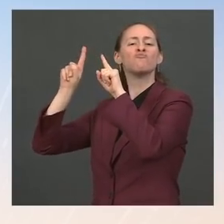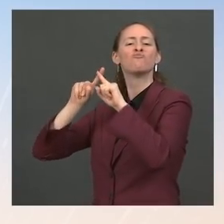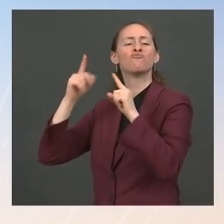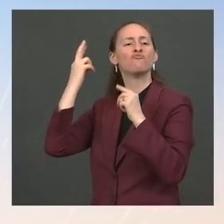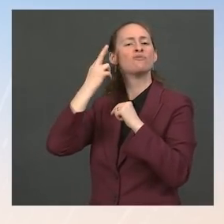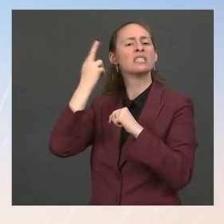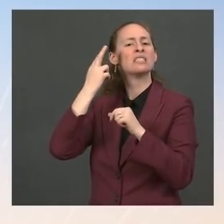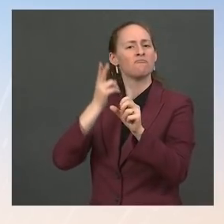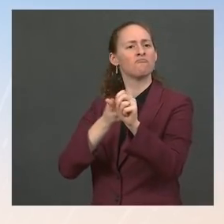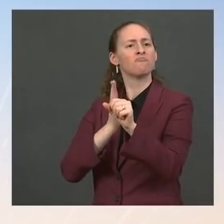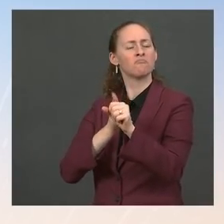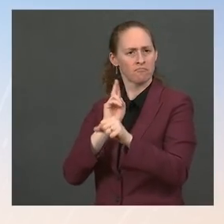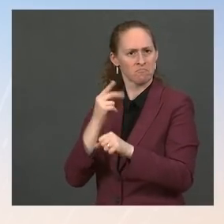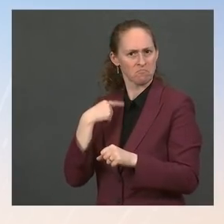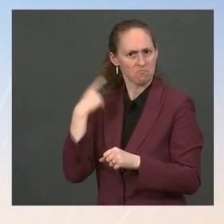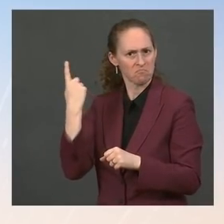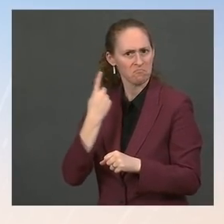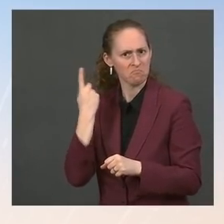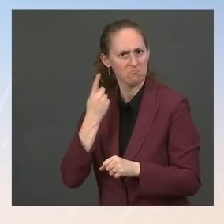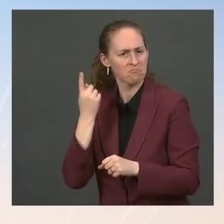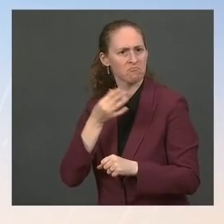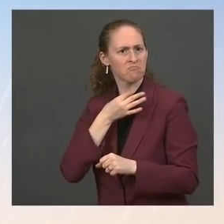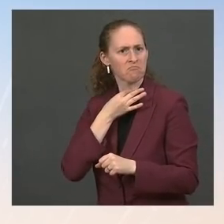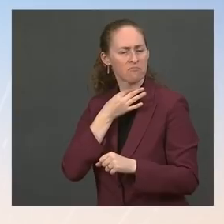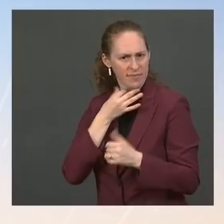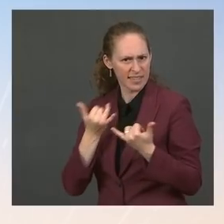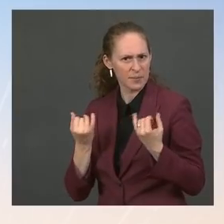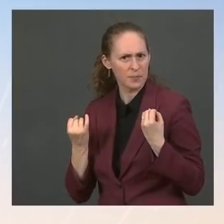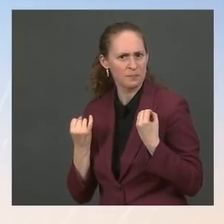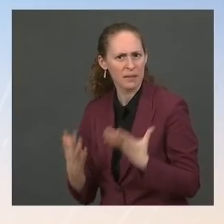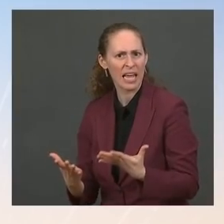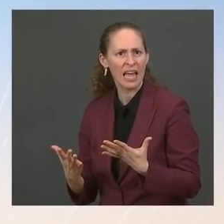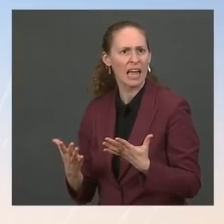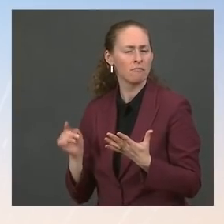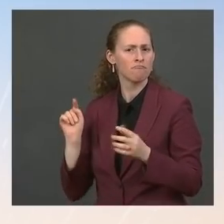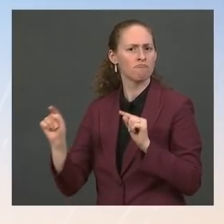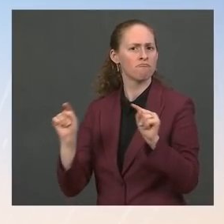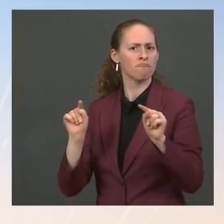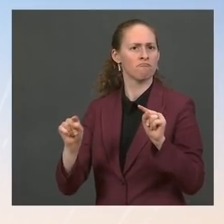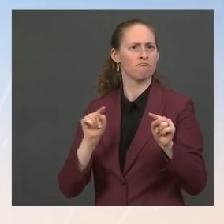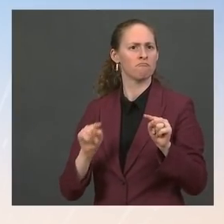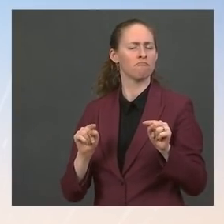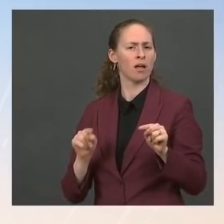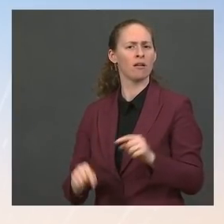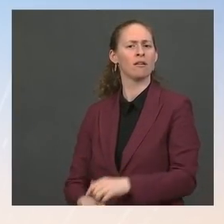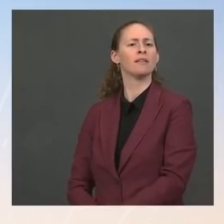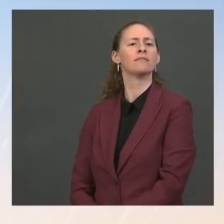when the President talks about the record 5.6 million jobs created in the first nine months,